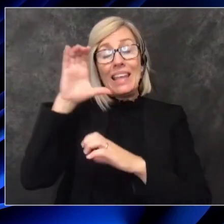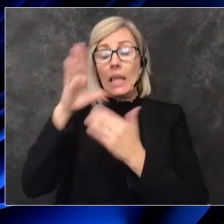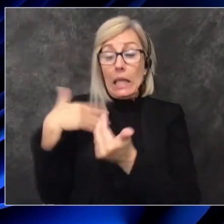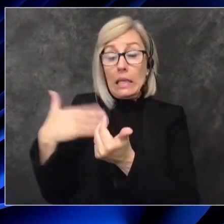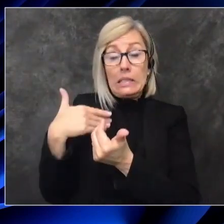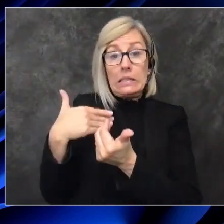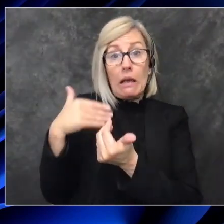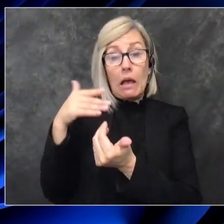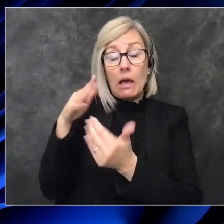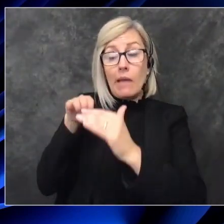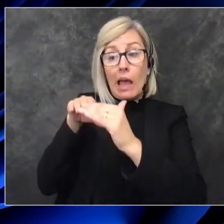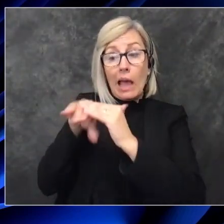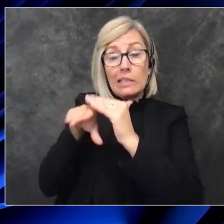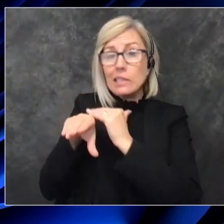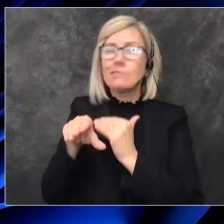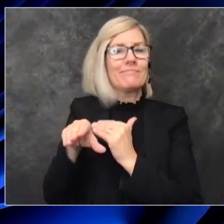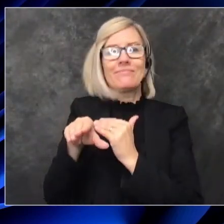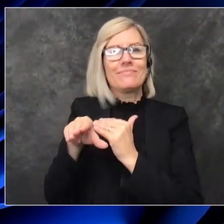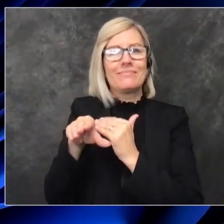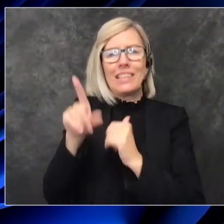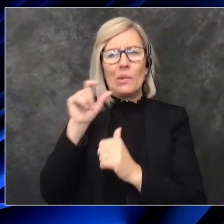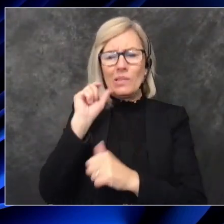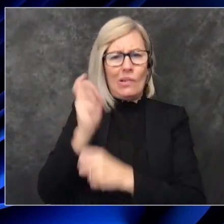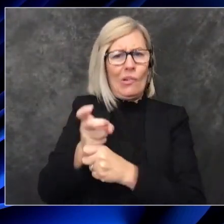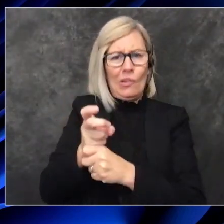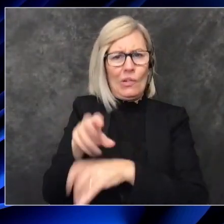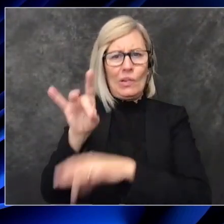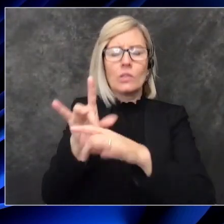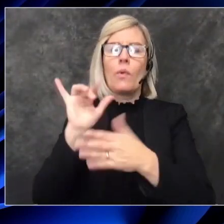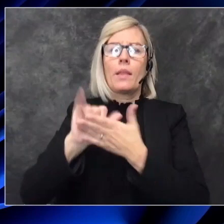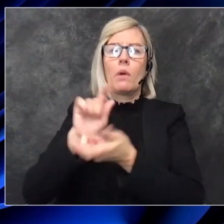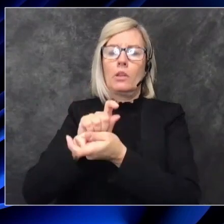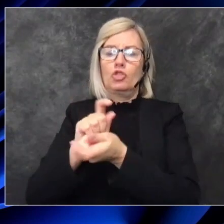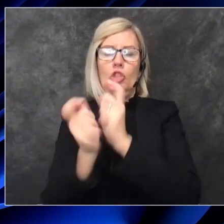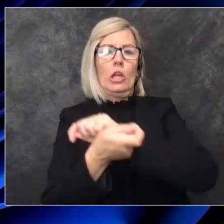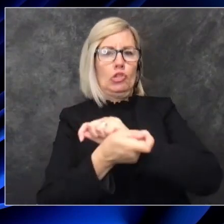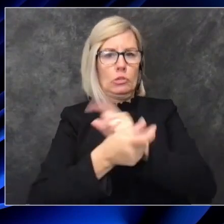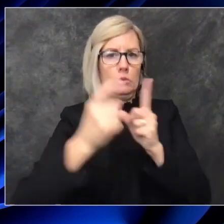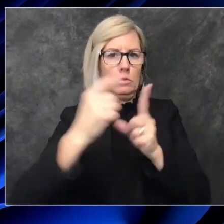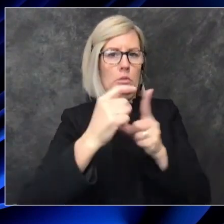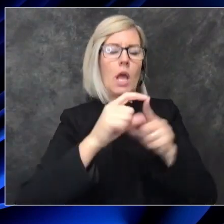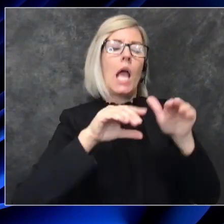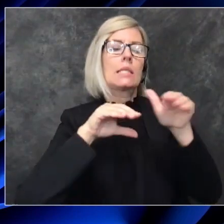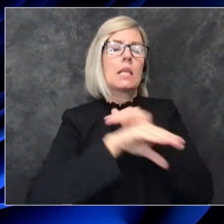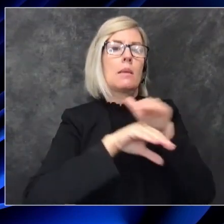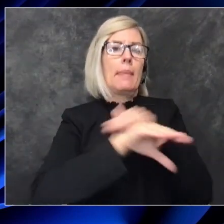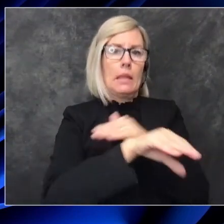by people before, and so accessibility is really the key to being able to find what those